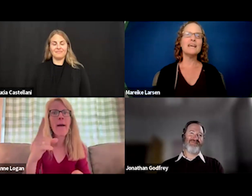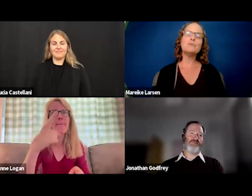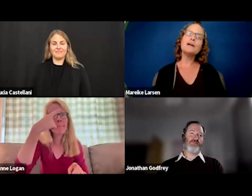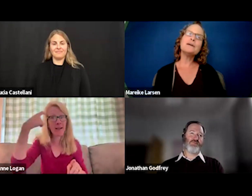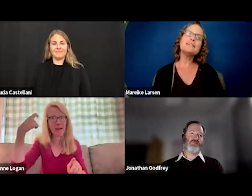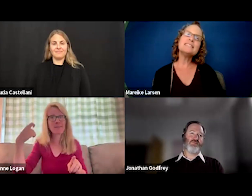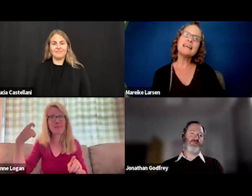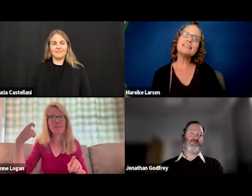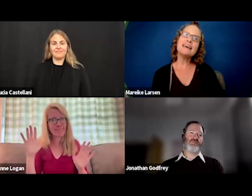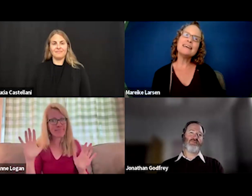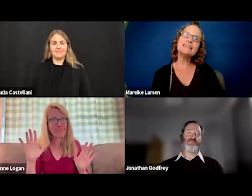And why do I say that?